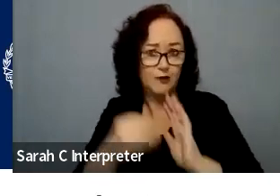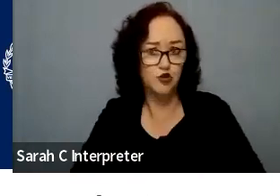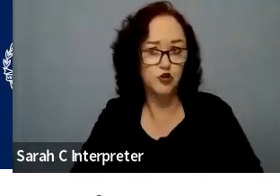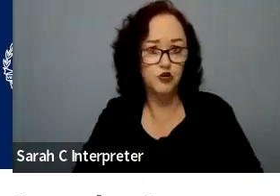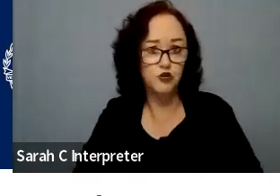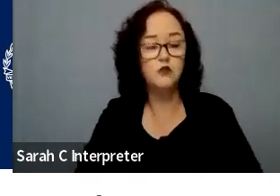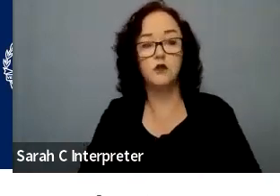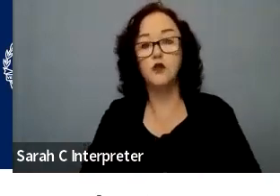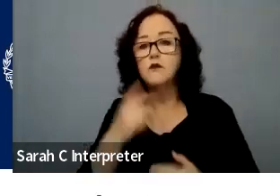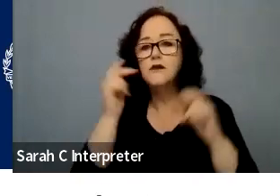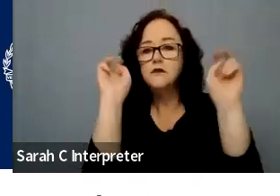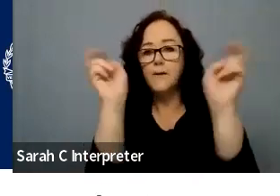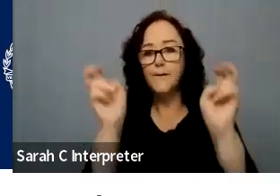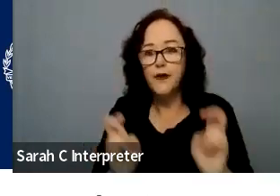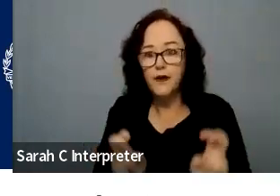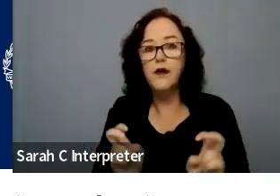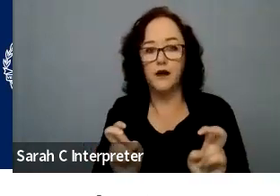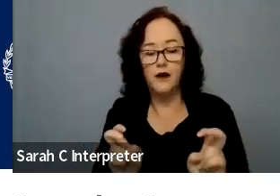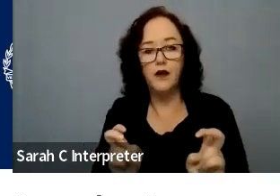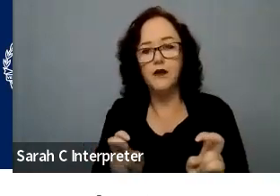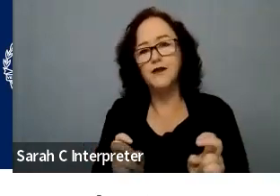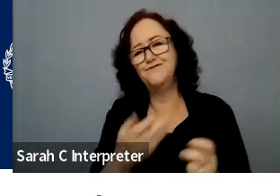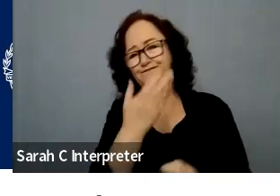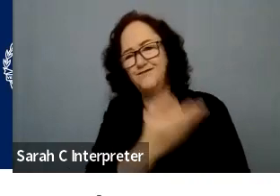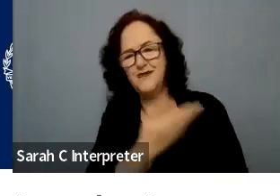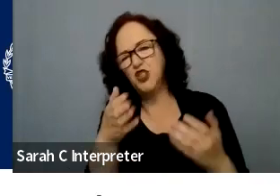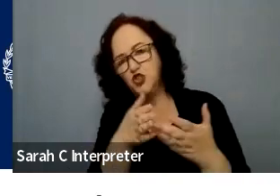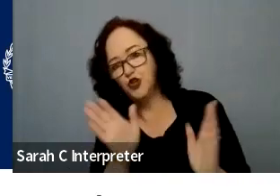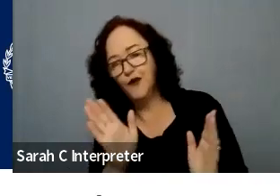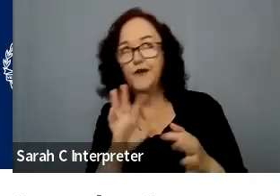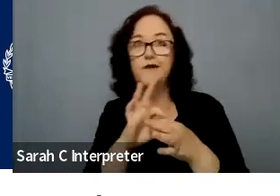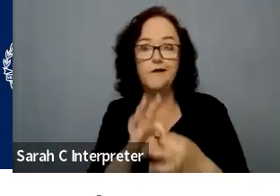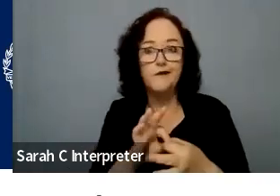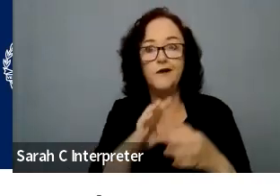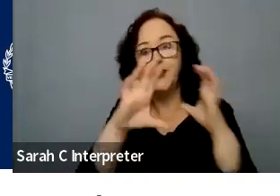some of the general ones that you would expect in terms of communication, attitudes, bias, ableism,